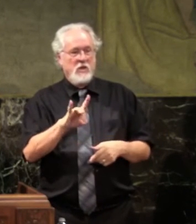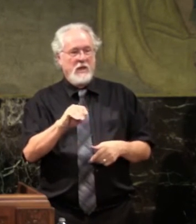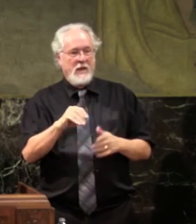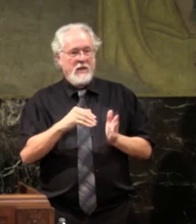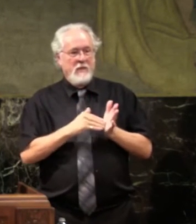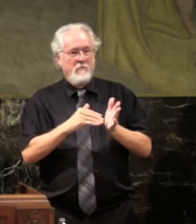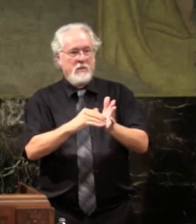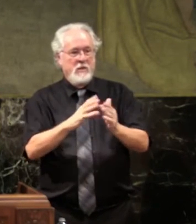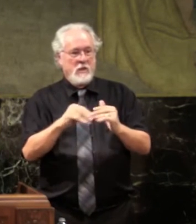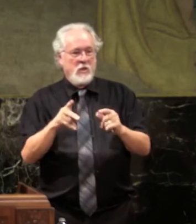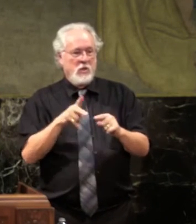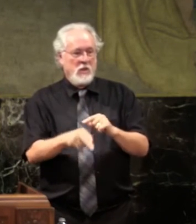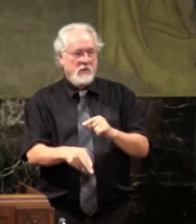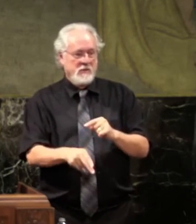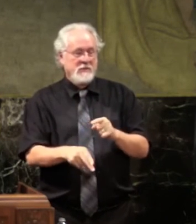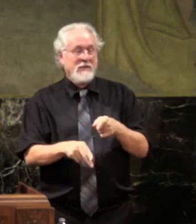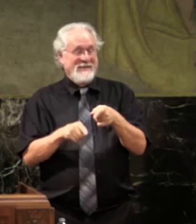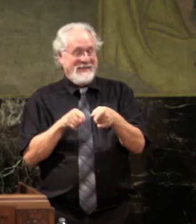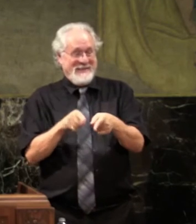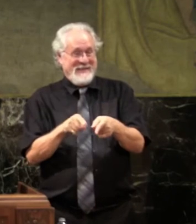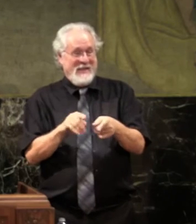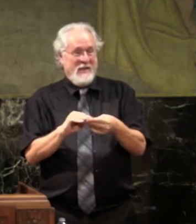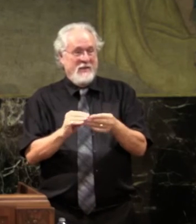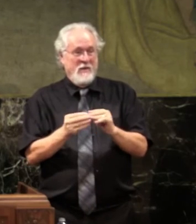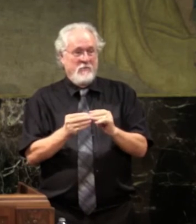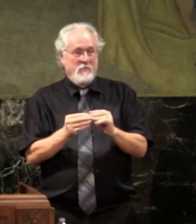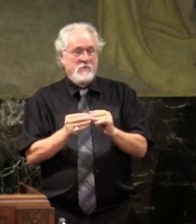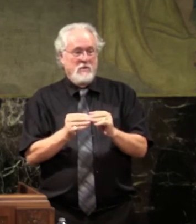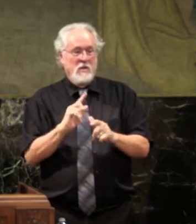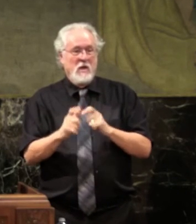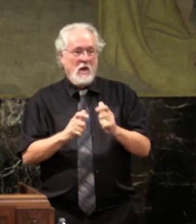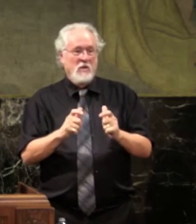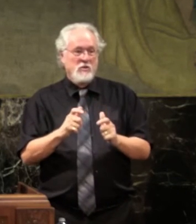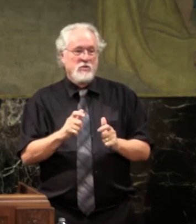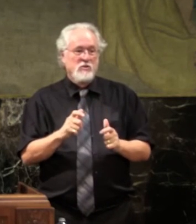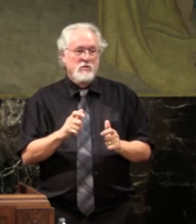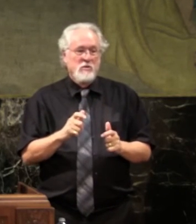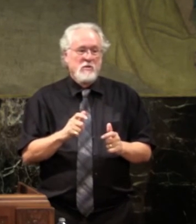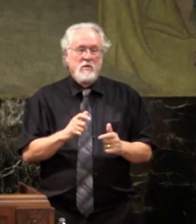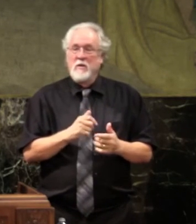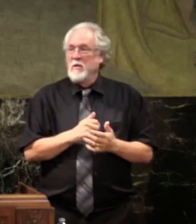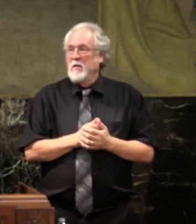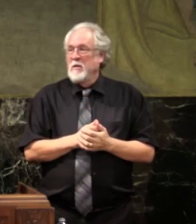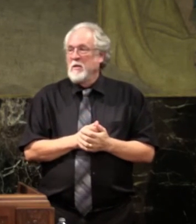cuts that number is so large that it would need it would necessitate a